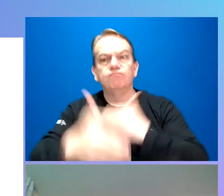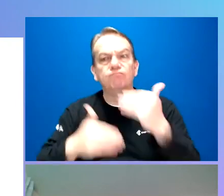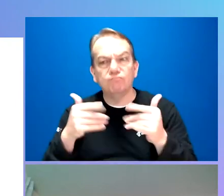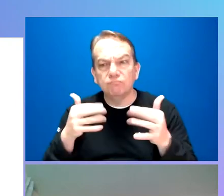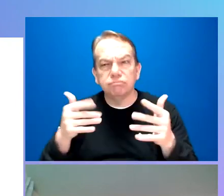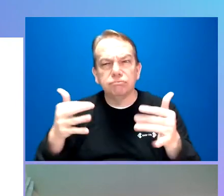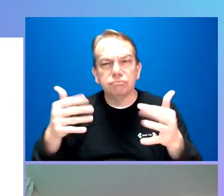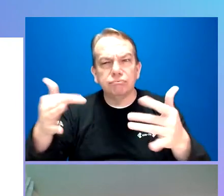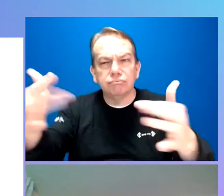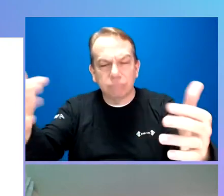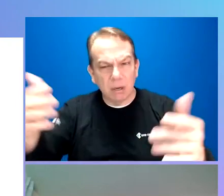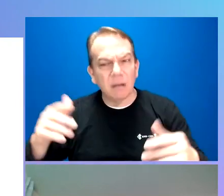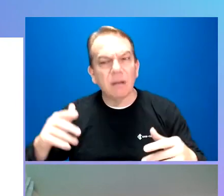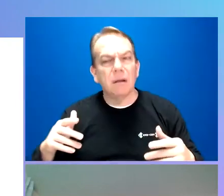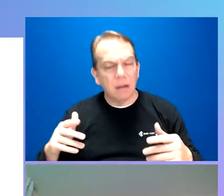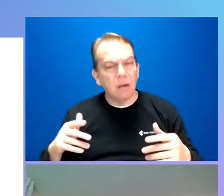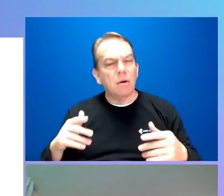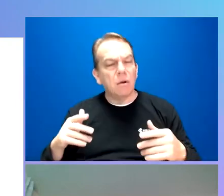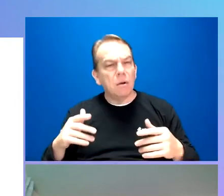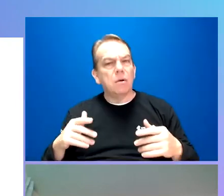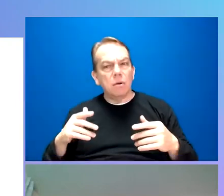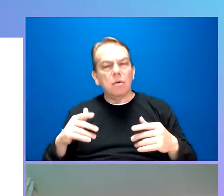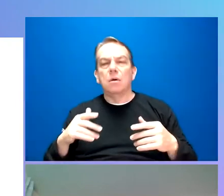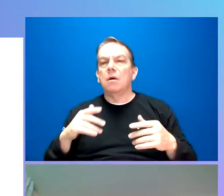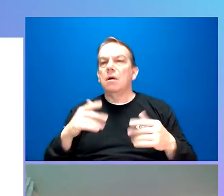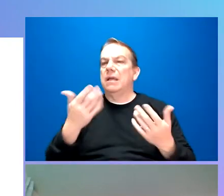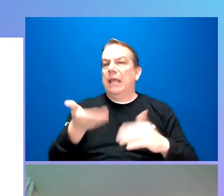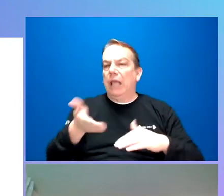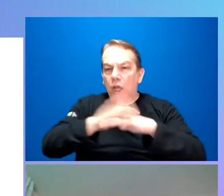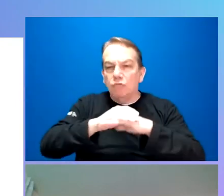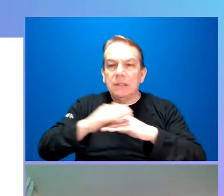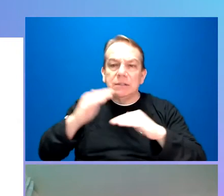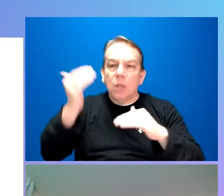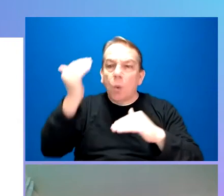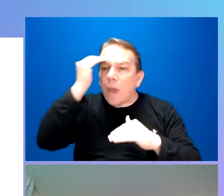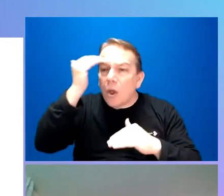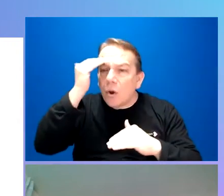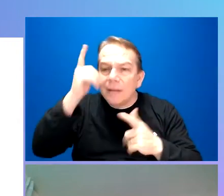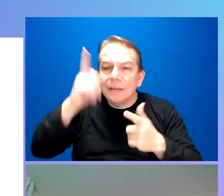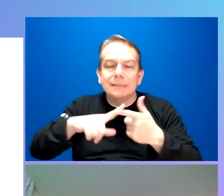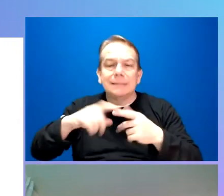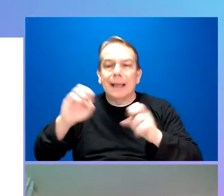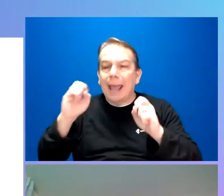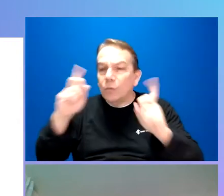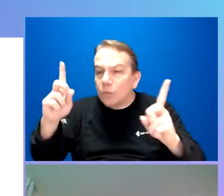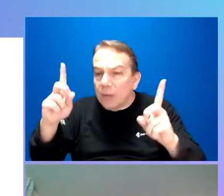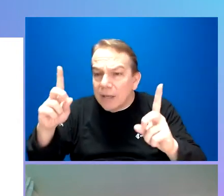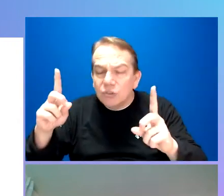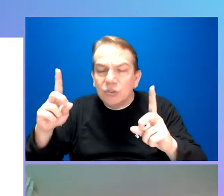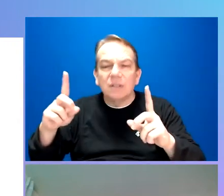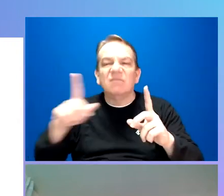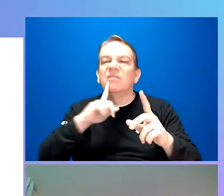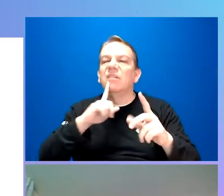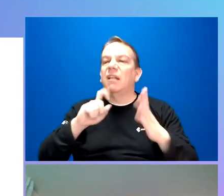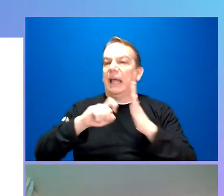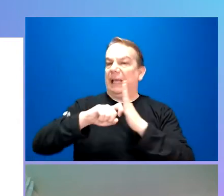education on that, that was